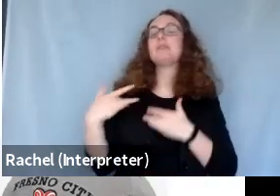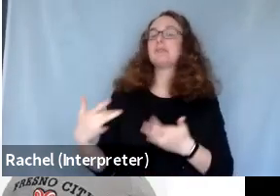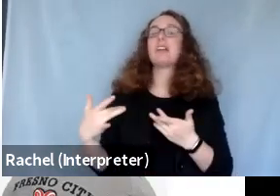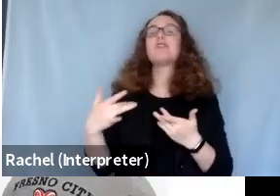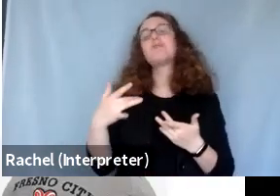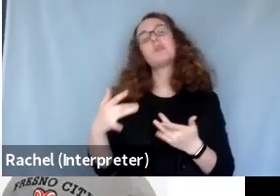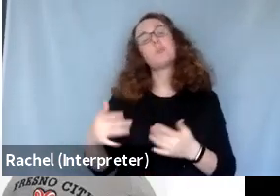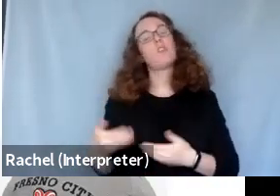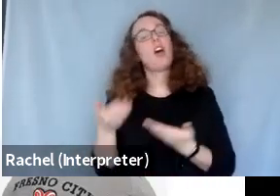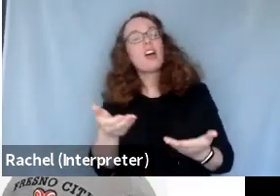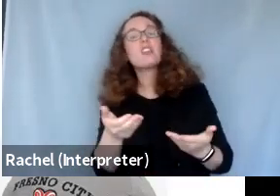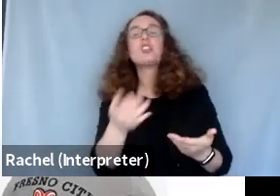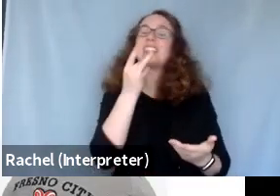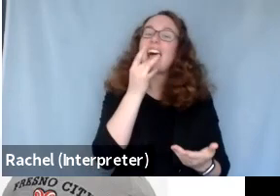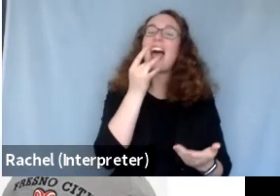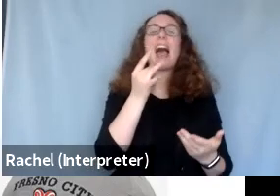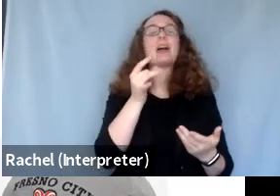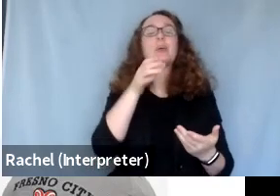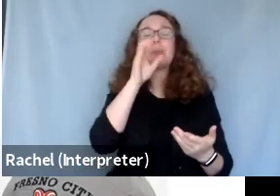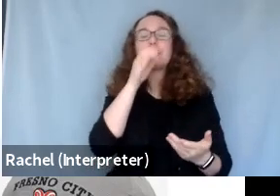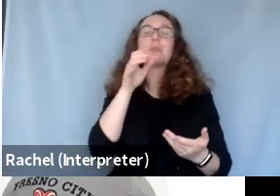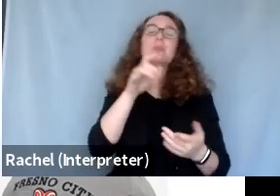Unfortunately it probably won't be, knock on wood we